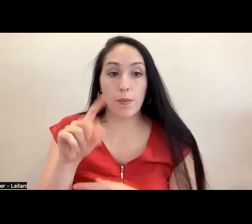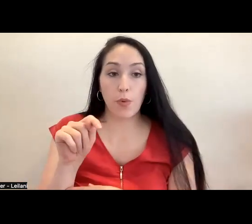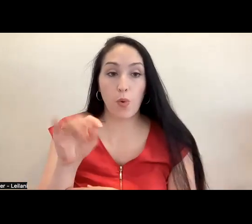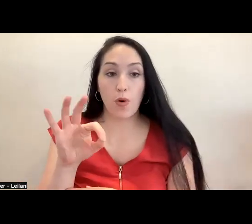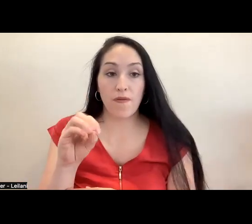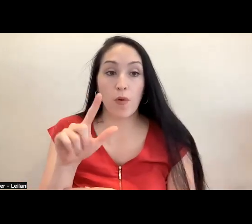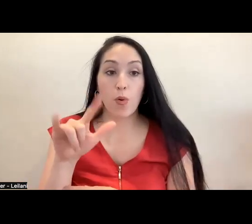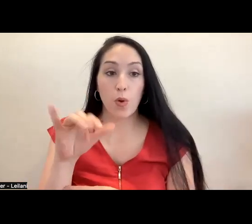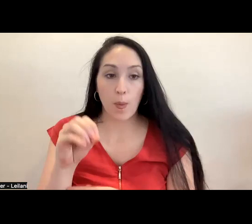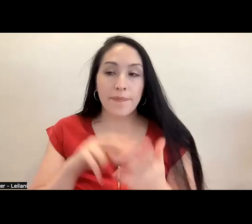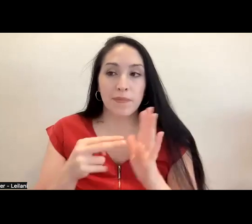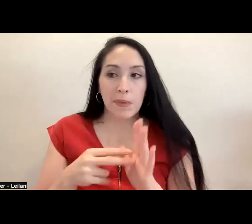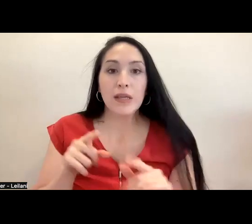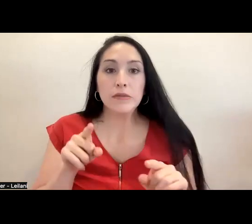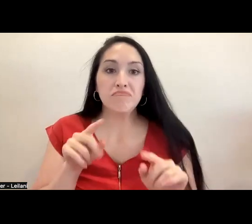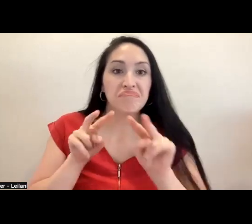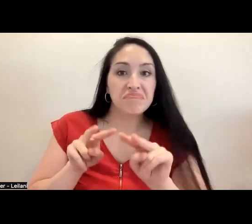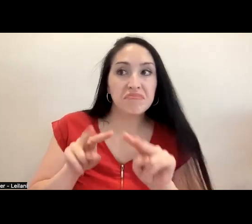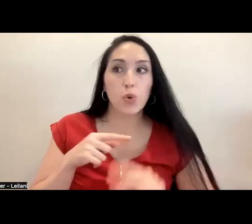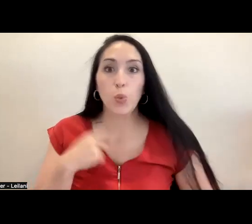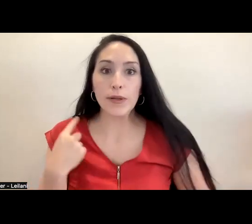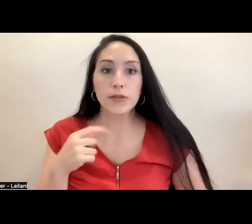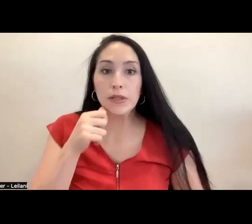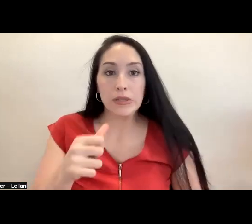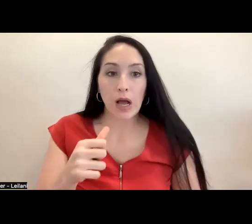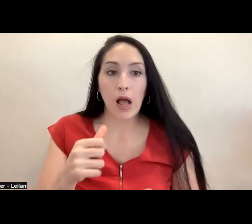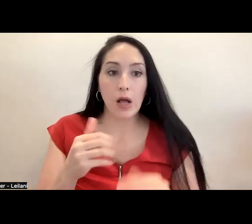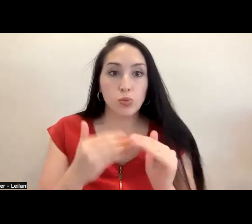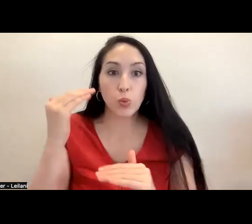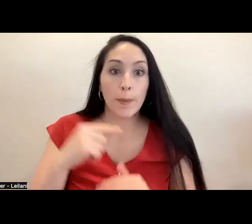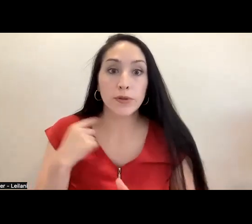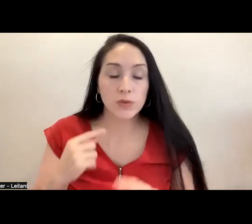of portfolios made of mutual funds. 11:46:11 We have a conservative, moderate